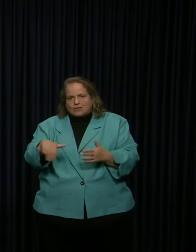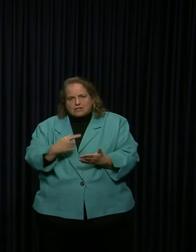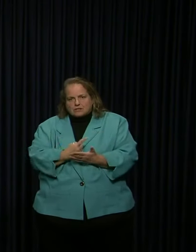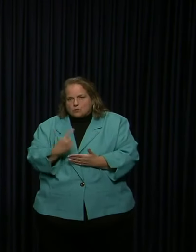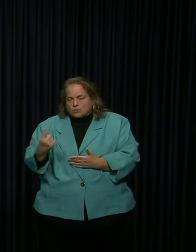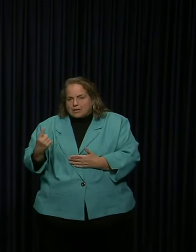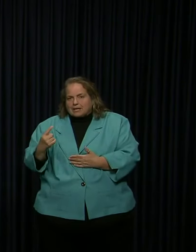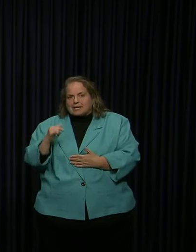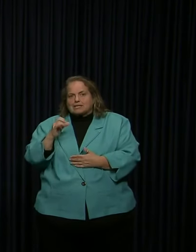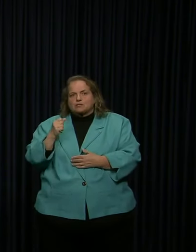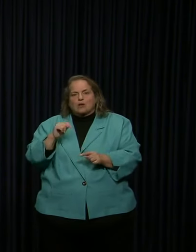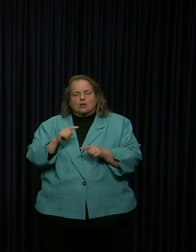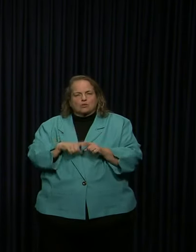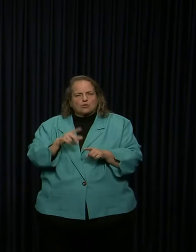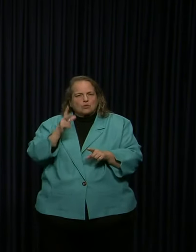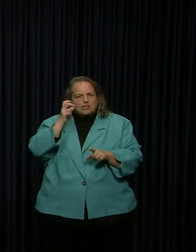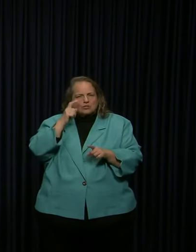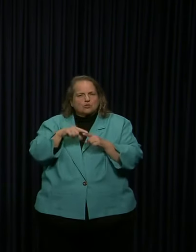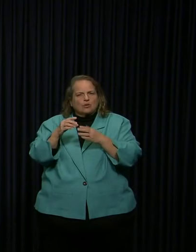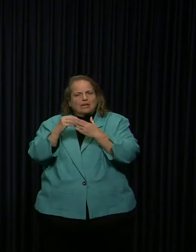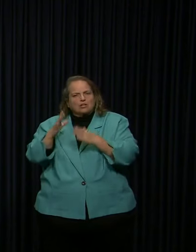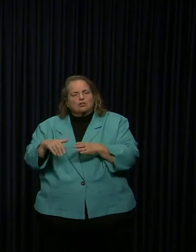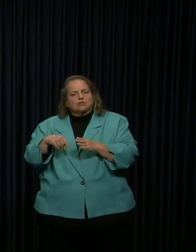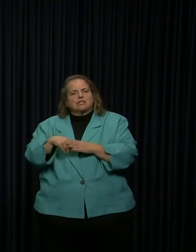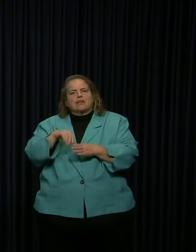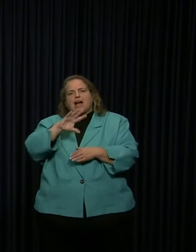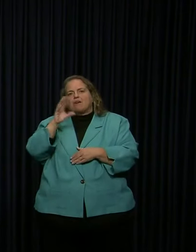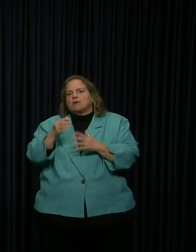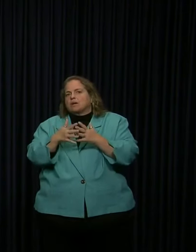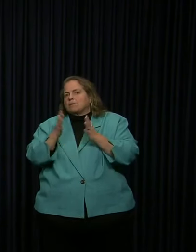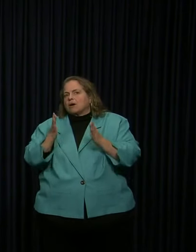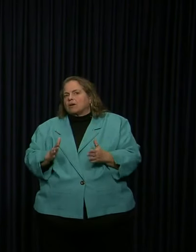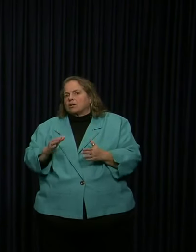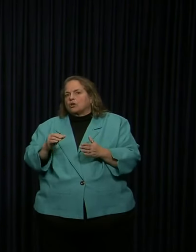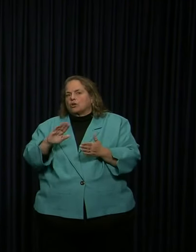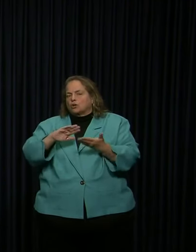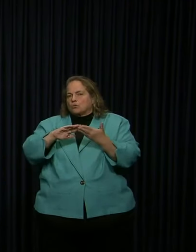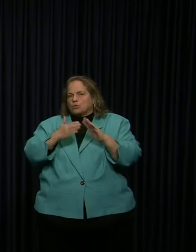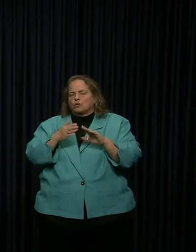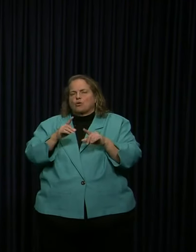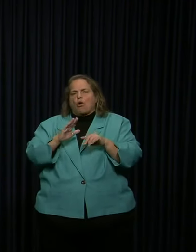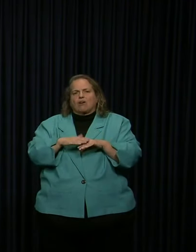FOR A LOT OF REASONS, NAMELY ALL THE REASONS THAT WE'RE HERE